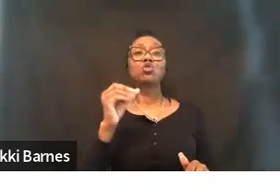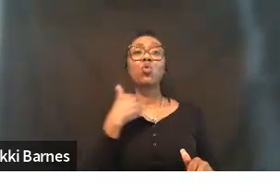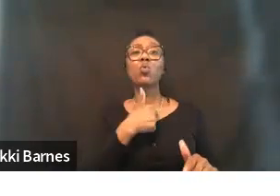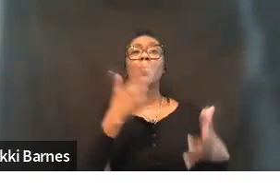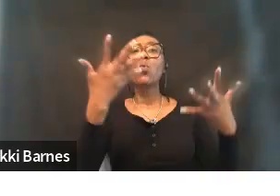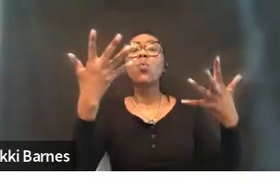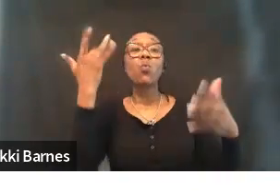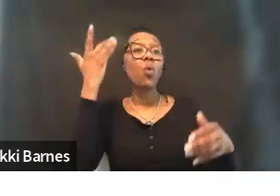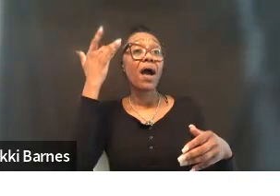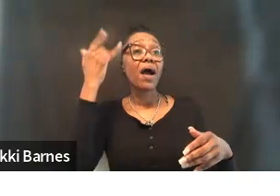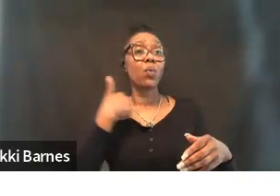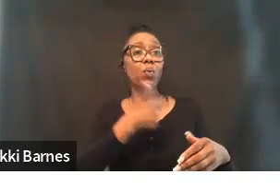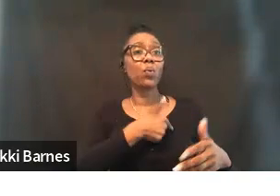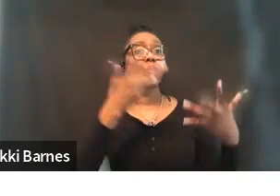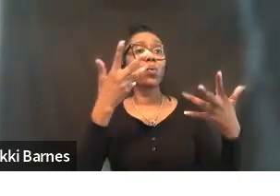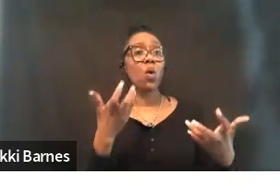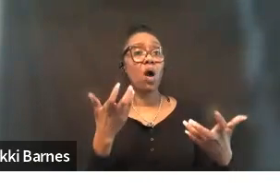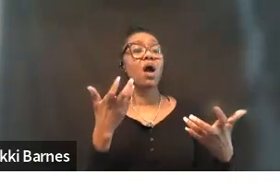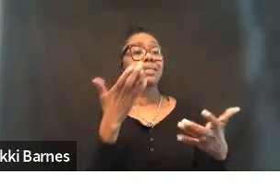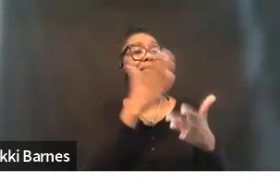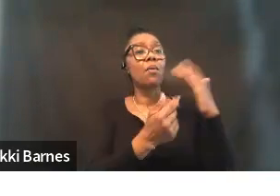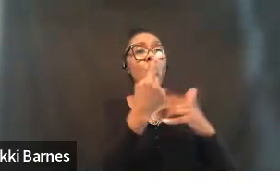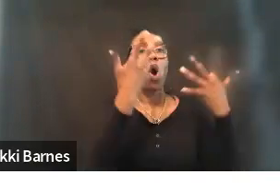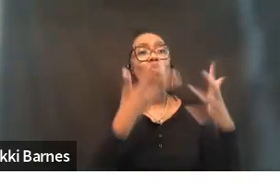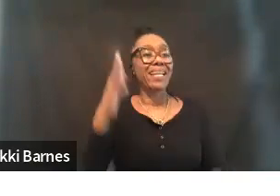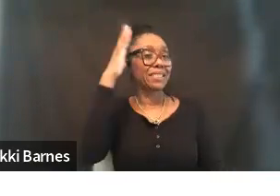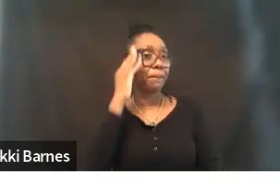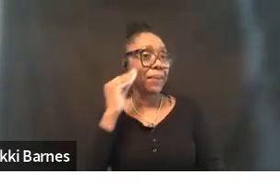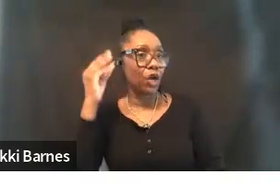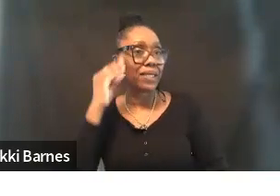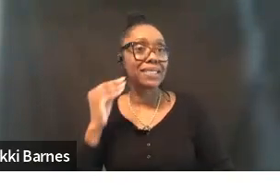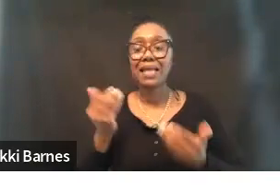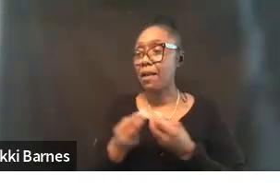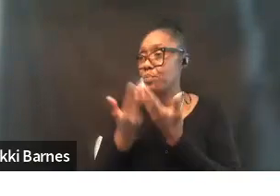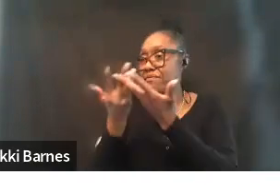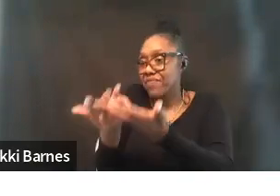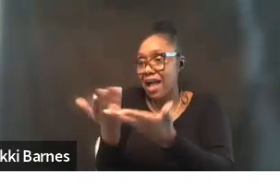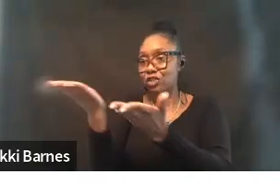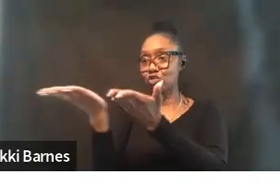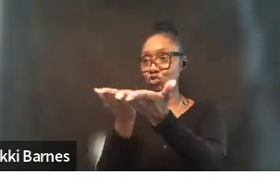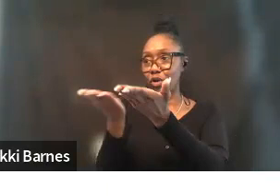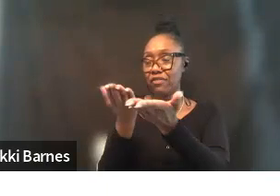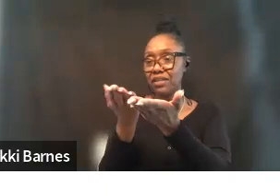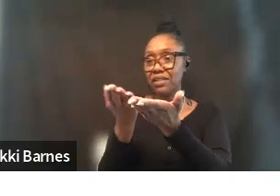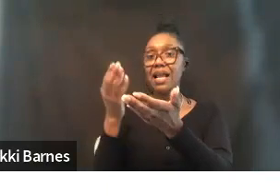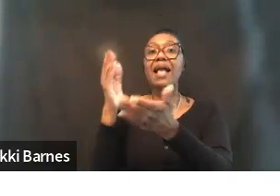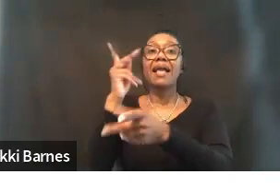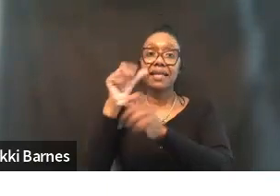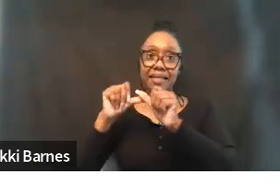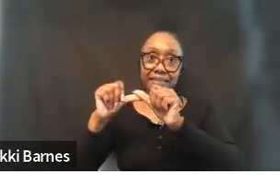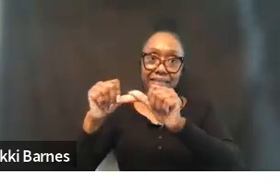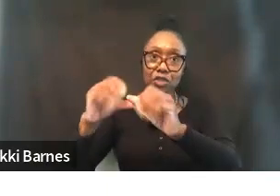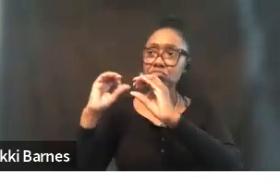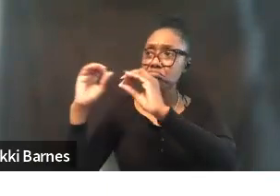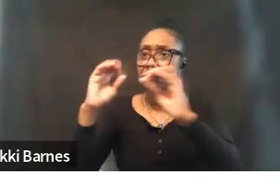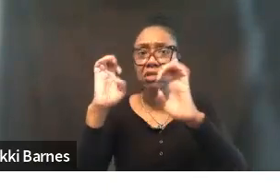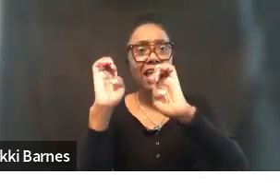Providing services, right? And getting continuing education out to them. And our stakeholders in Louisiana have had real success.